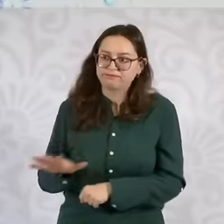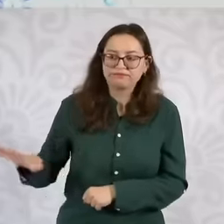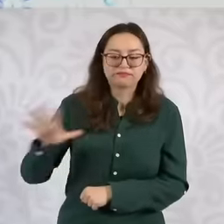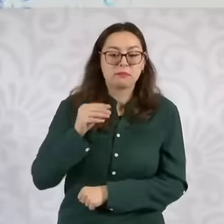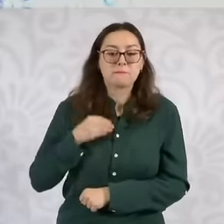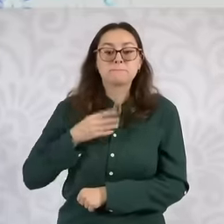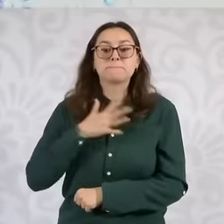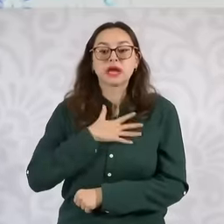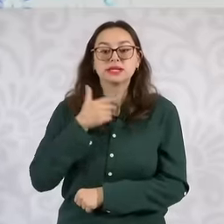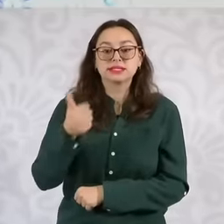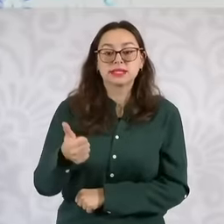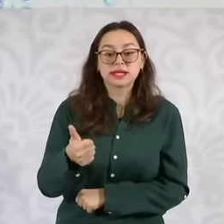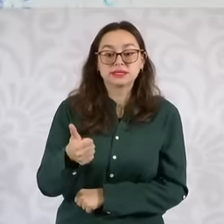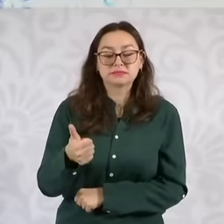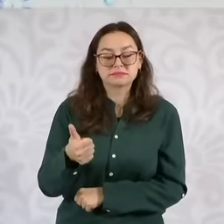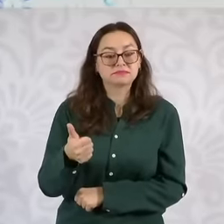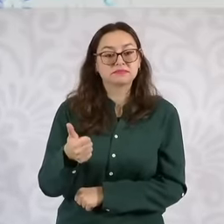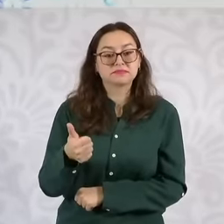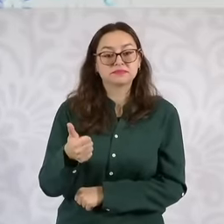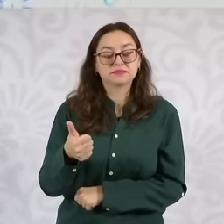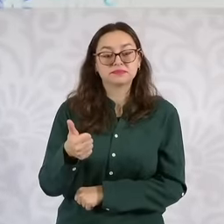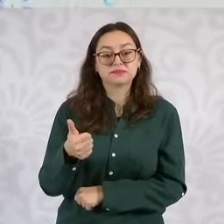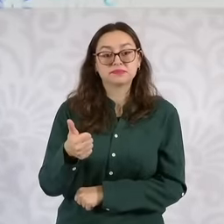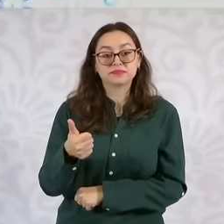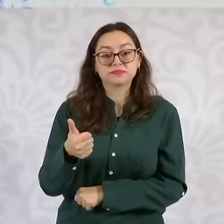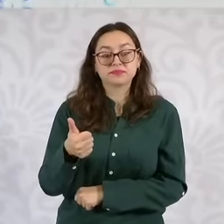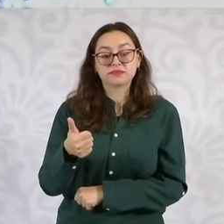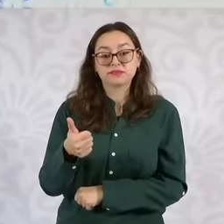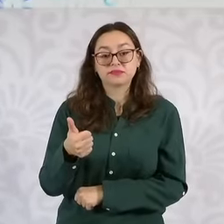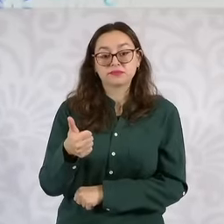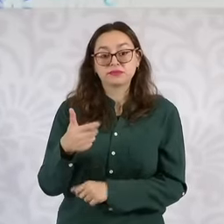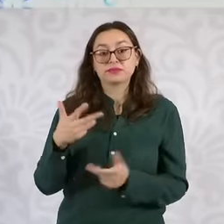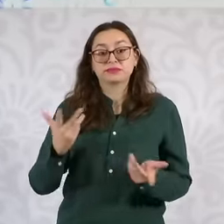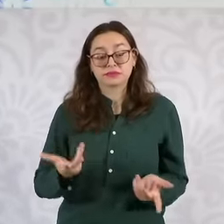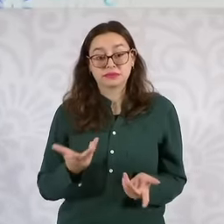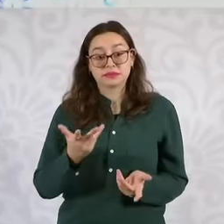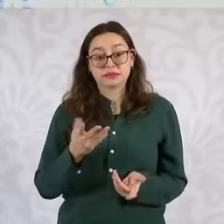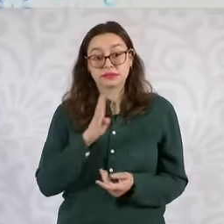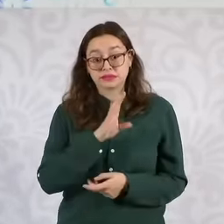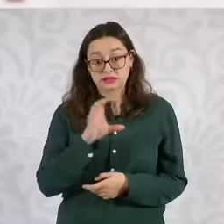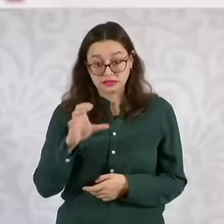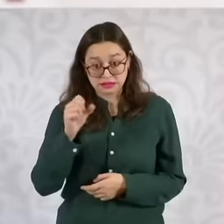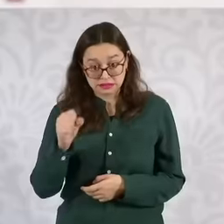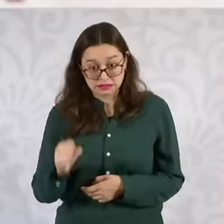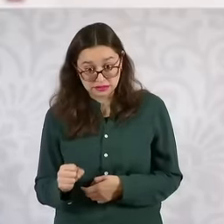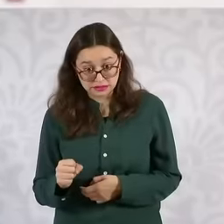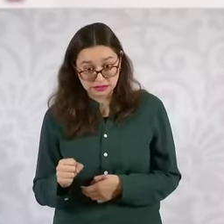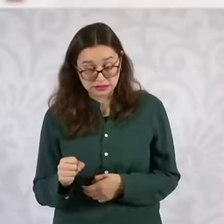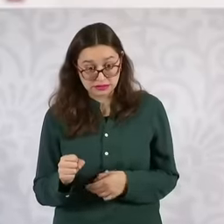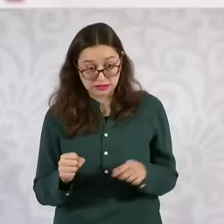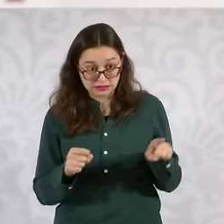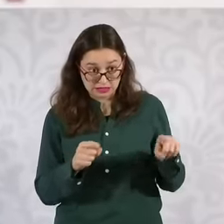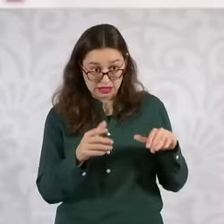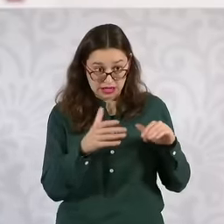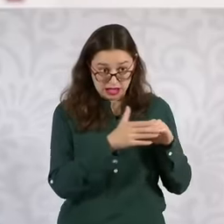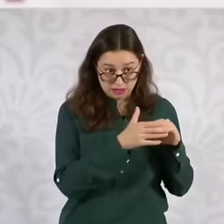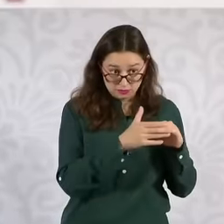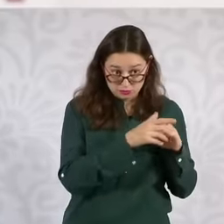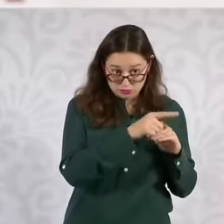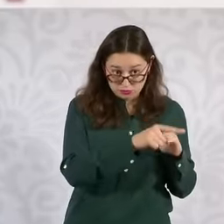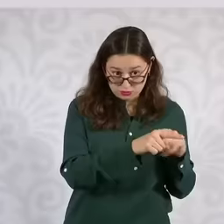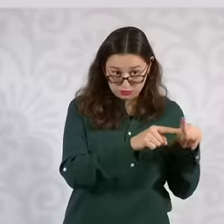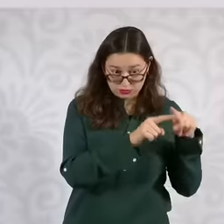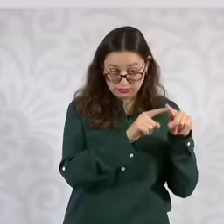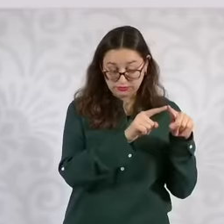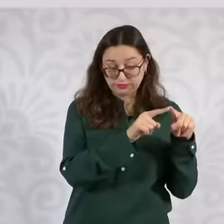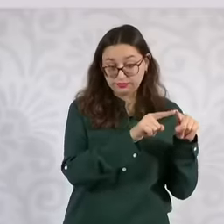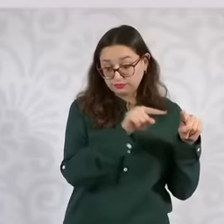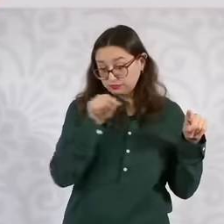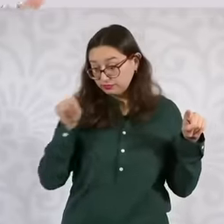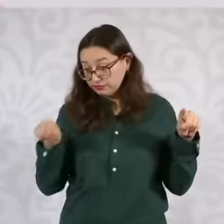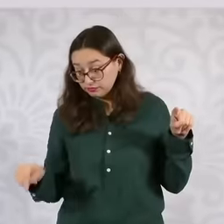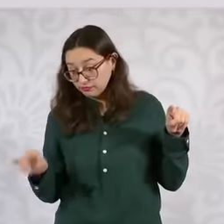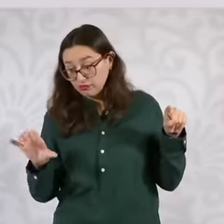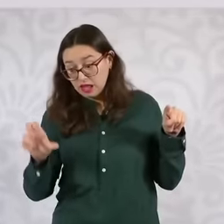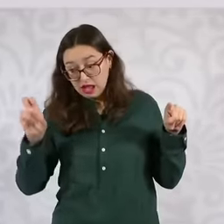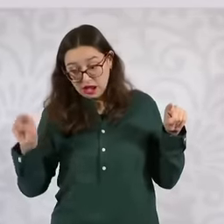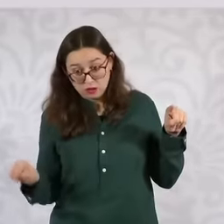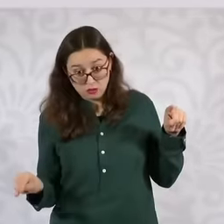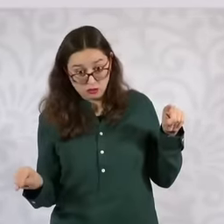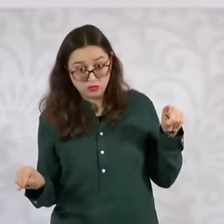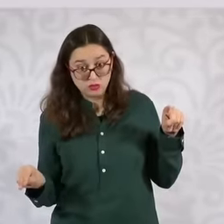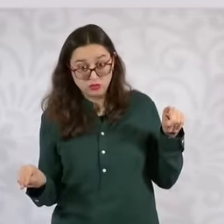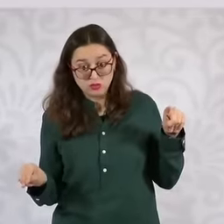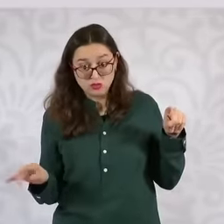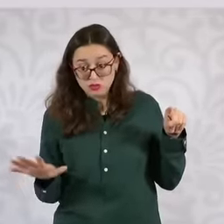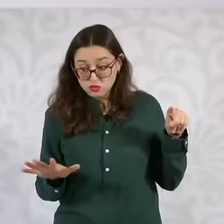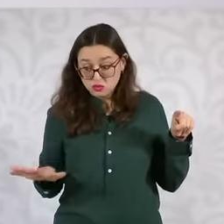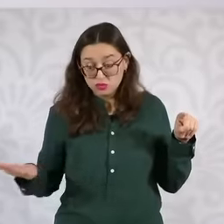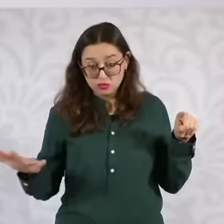population both in Baja Sur in Los Cabos and in Cancún. and the metropolitan area where they live